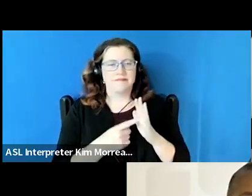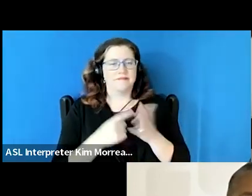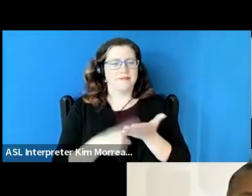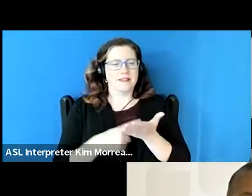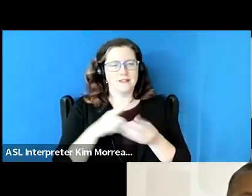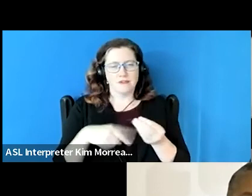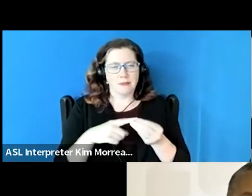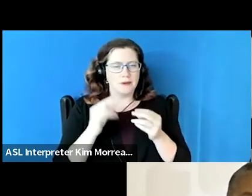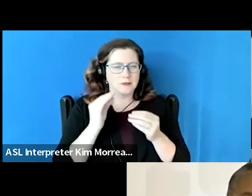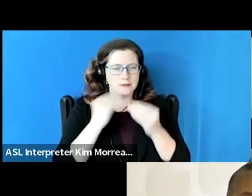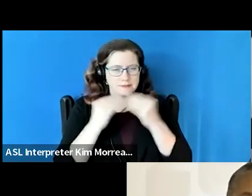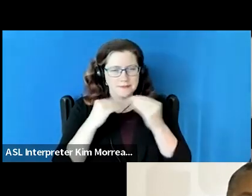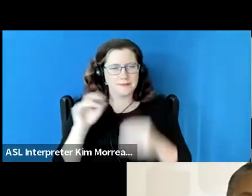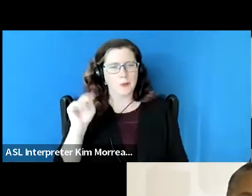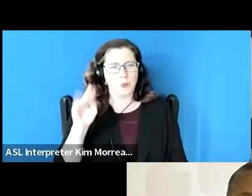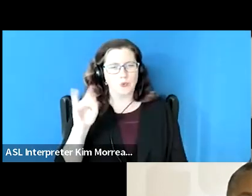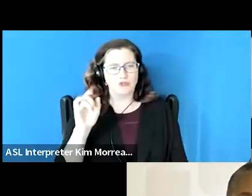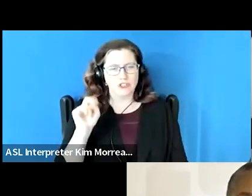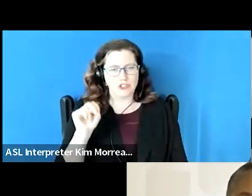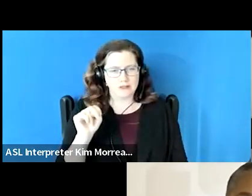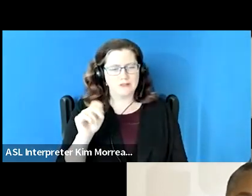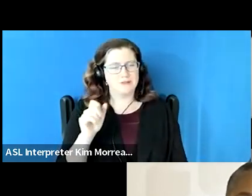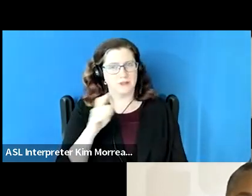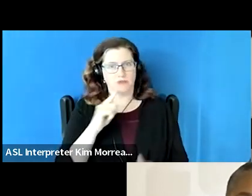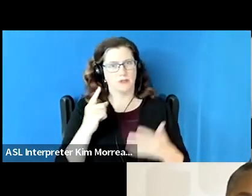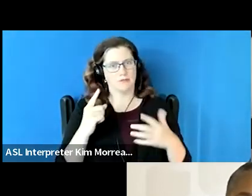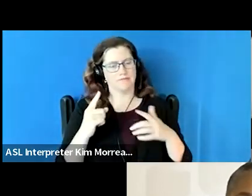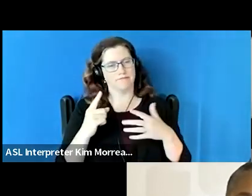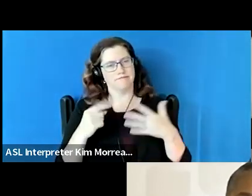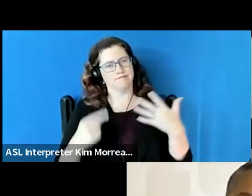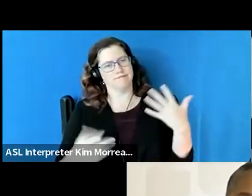So there's really a little bit of anything and everything for people, everyone